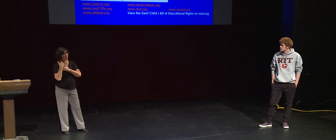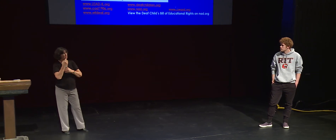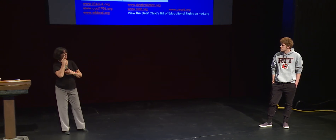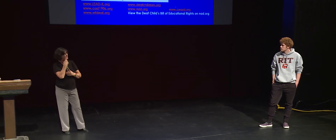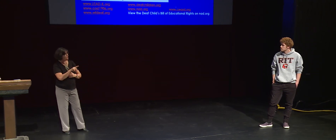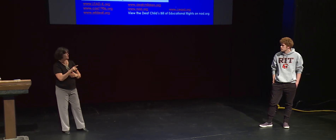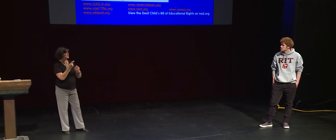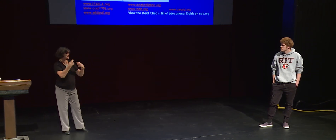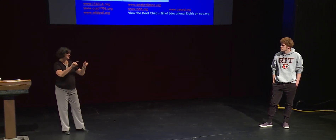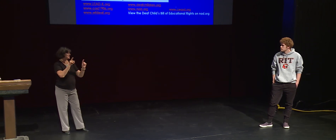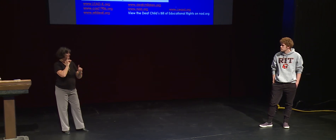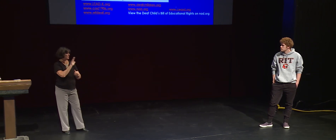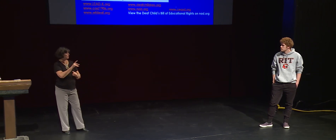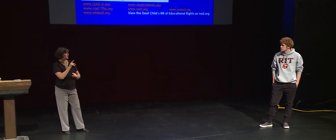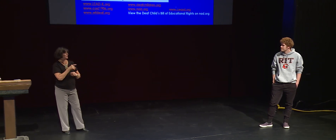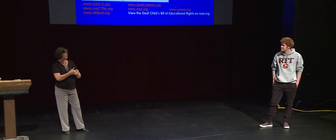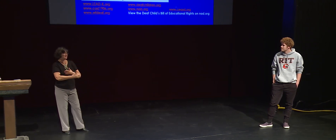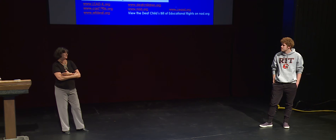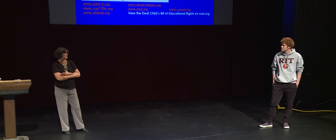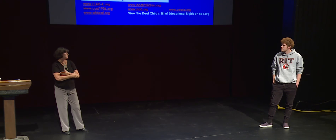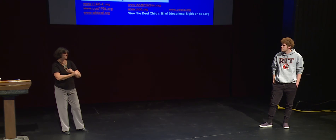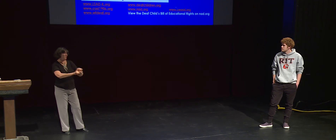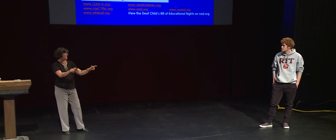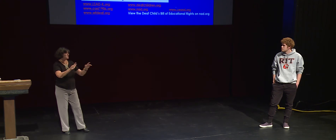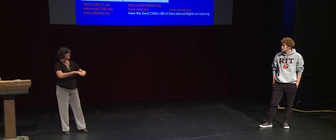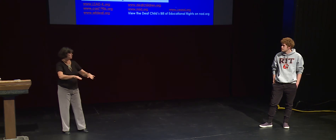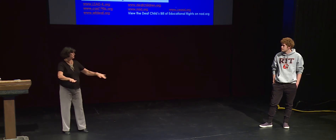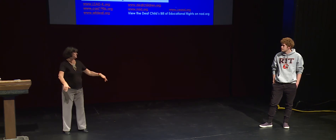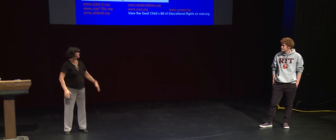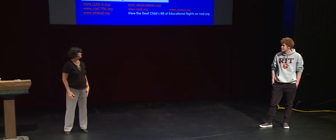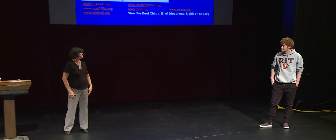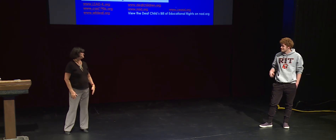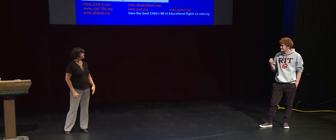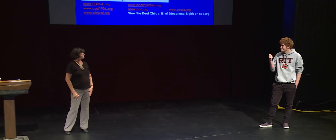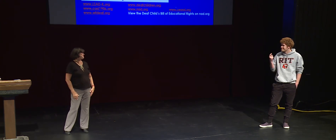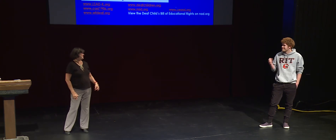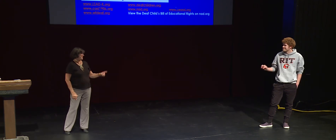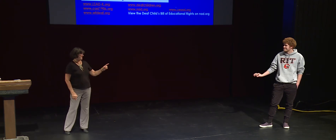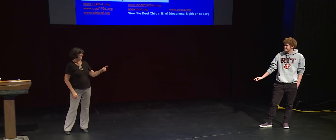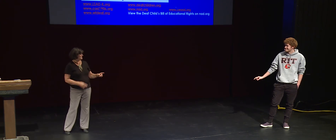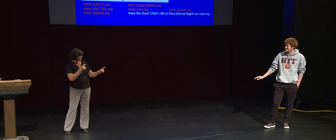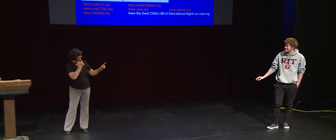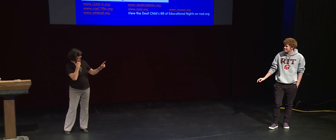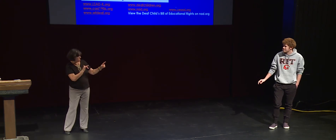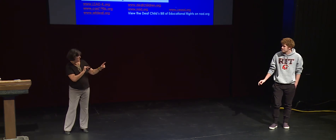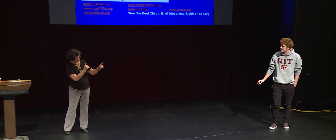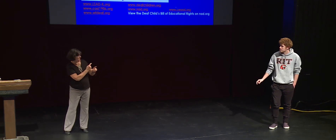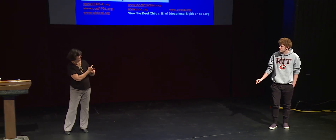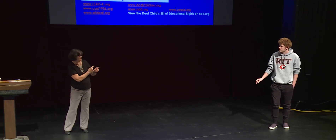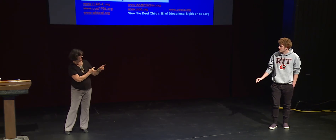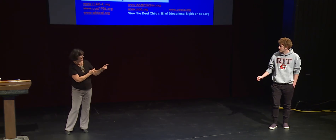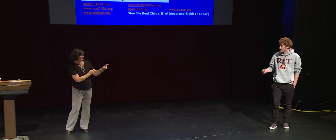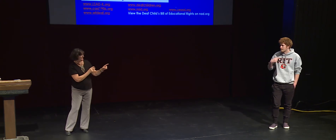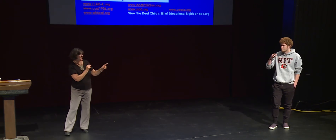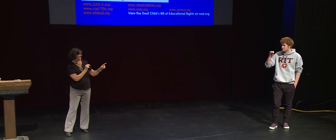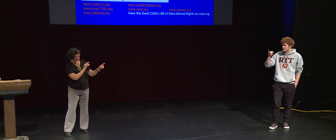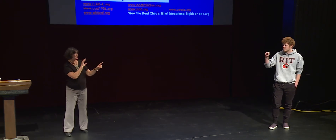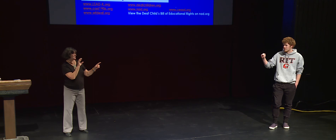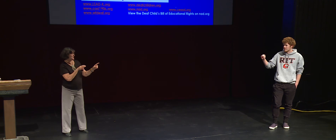We want all states to be accountable for language acquisition of all children.